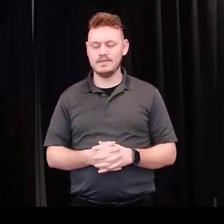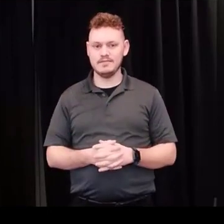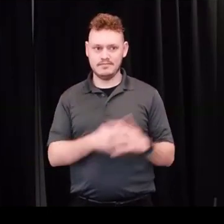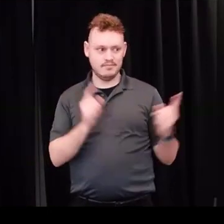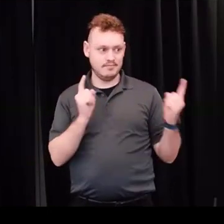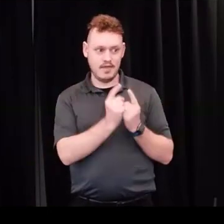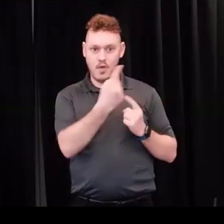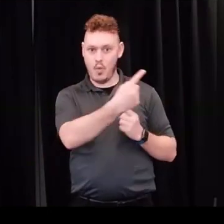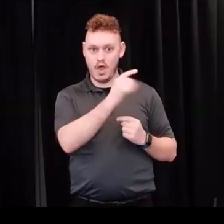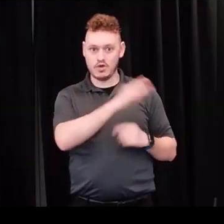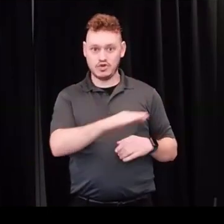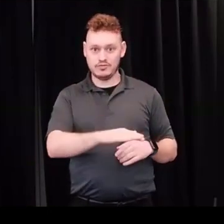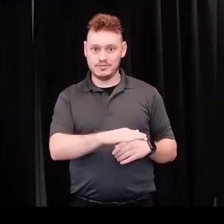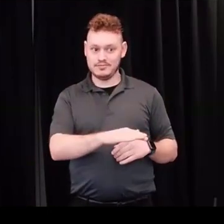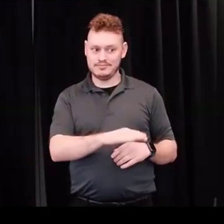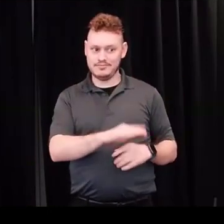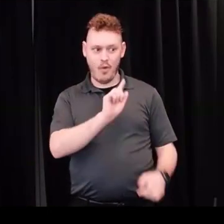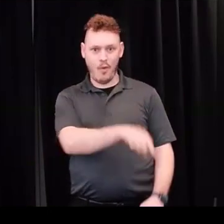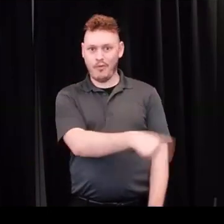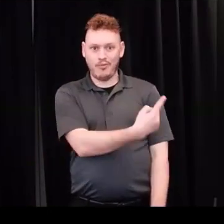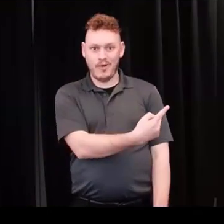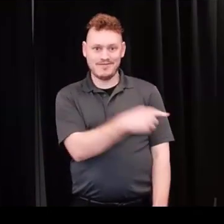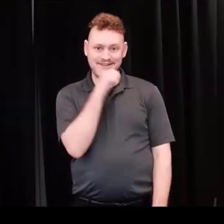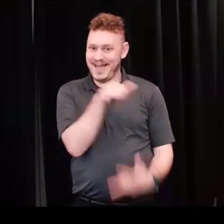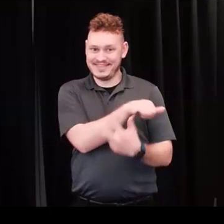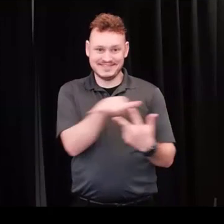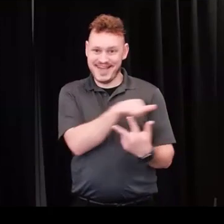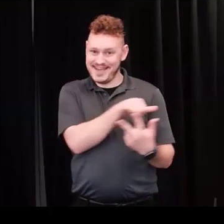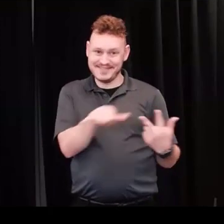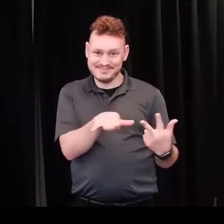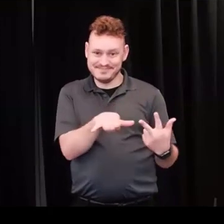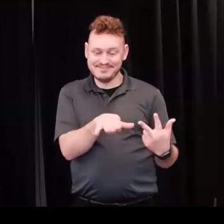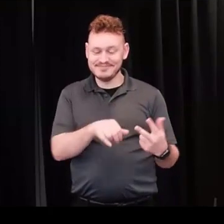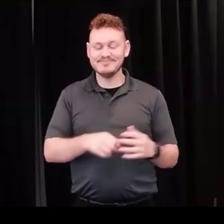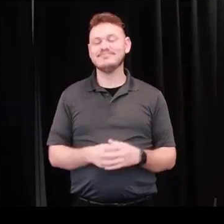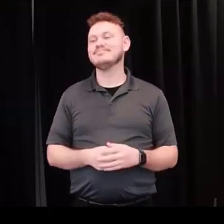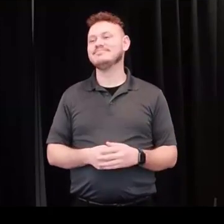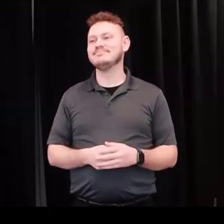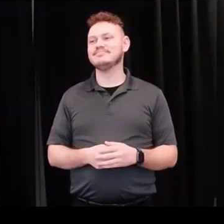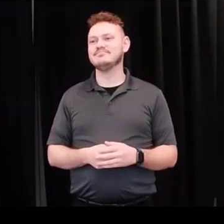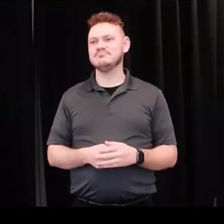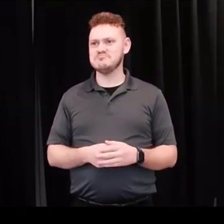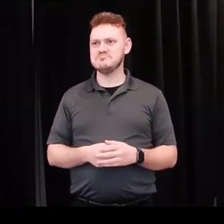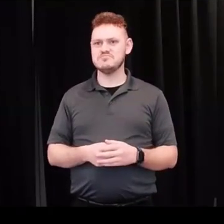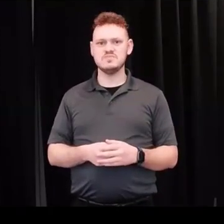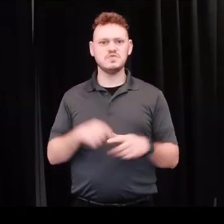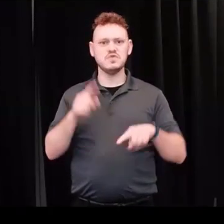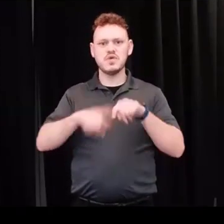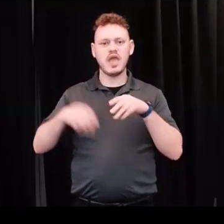you've met one of her children. So we can't put this up as, "I have done everything that I can.